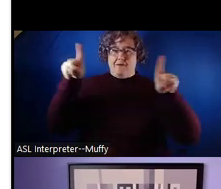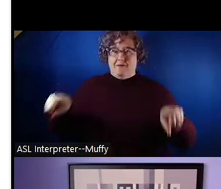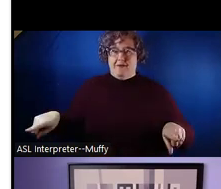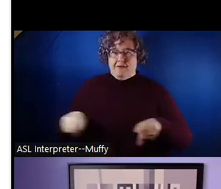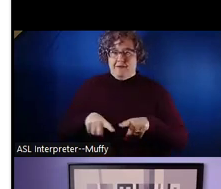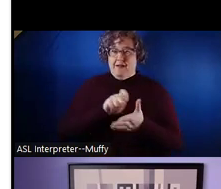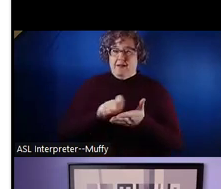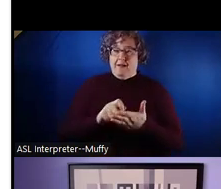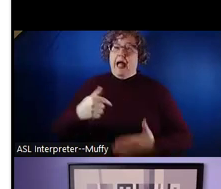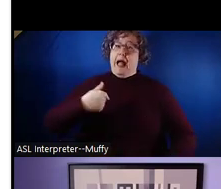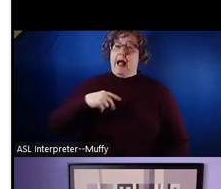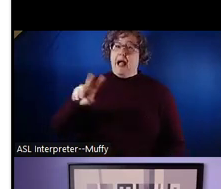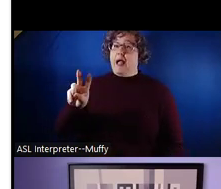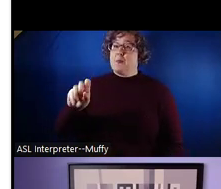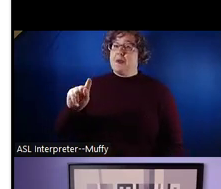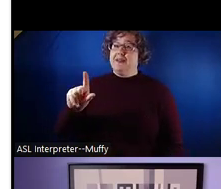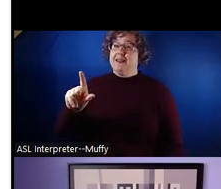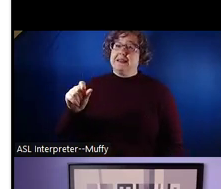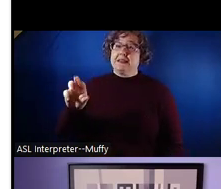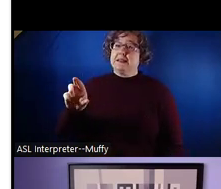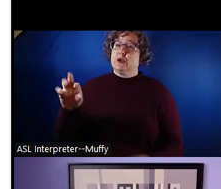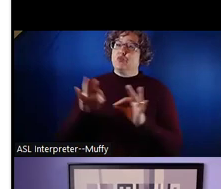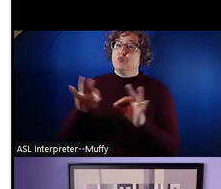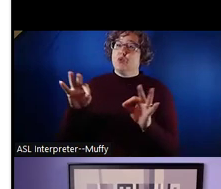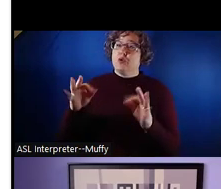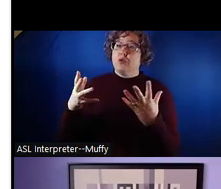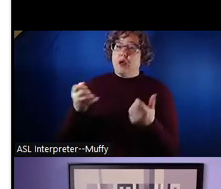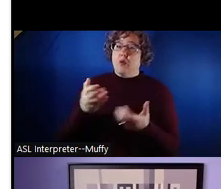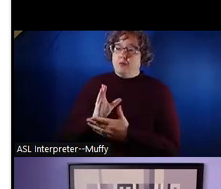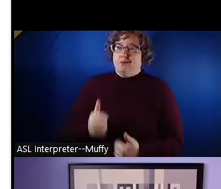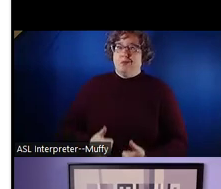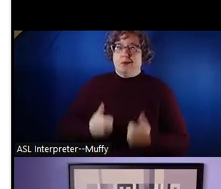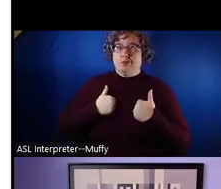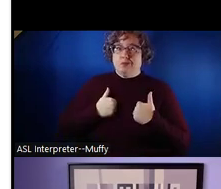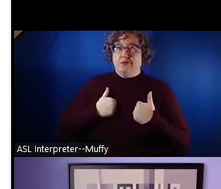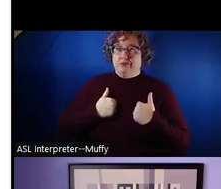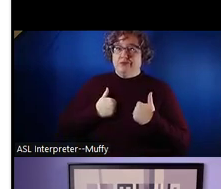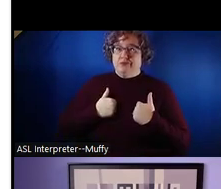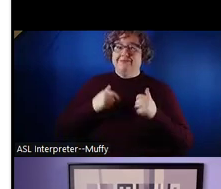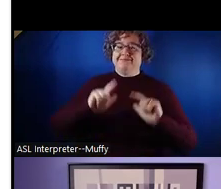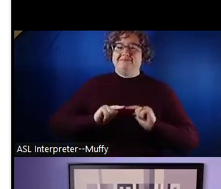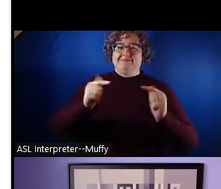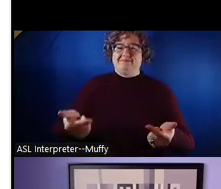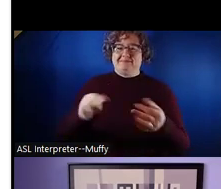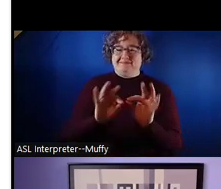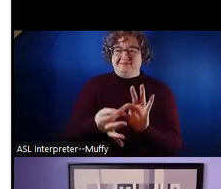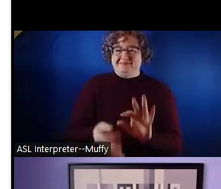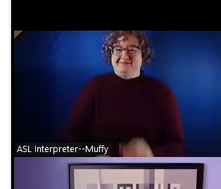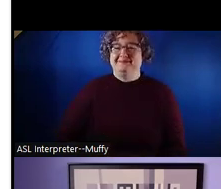"I am ventilator worthy. I want the right to live." We include this image to remind our audience